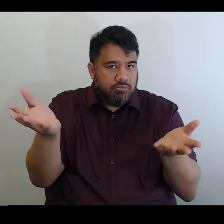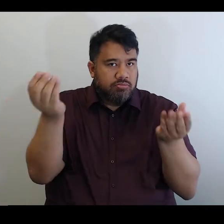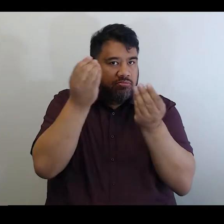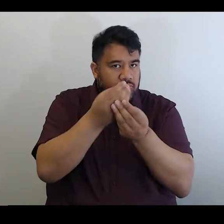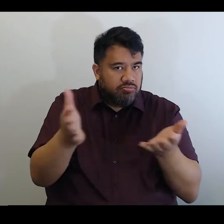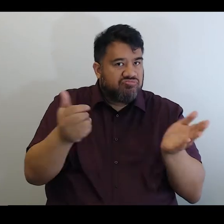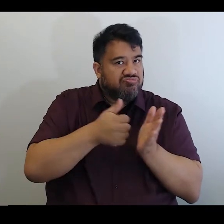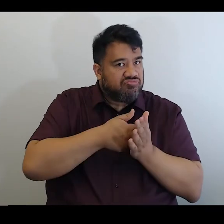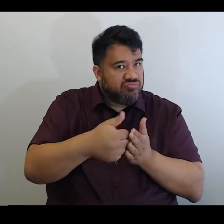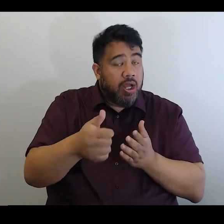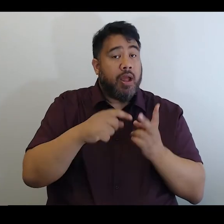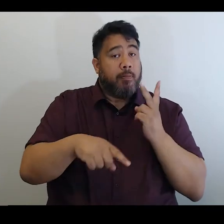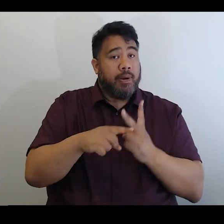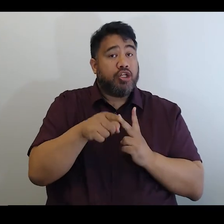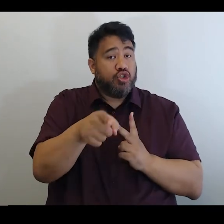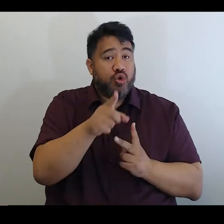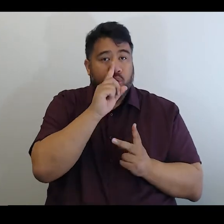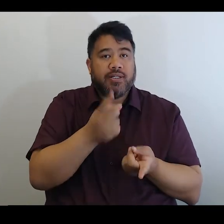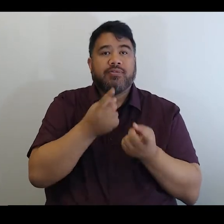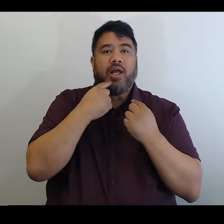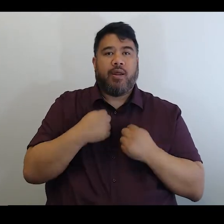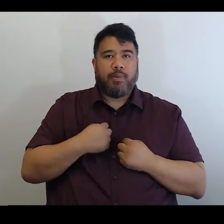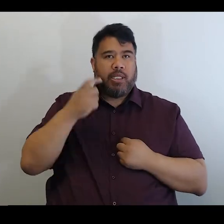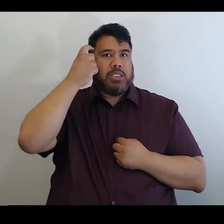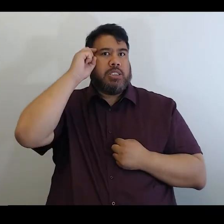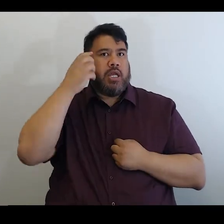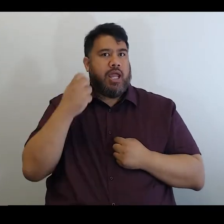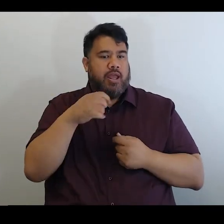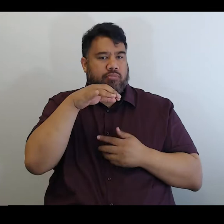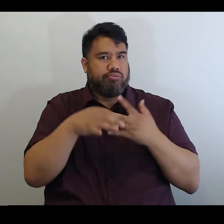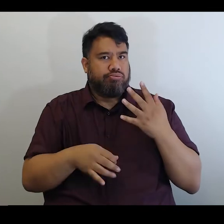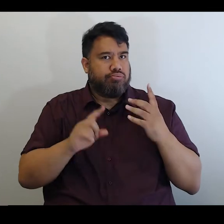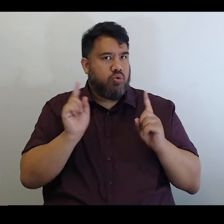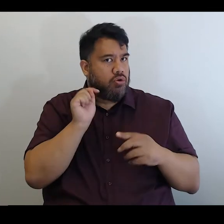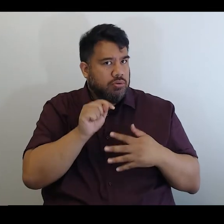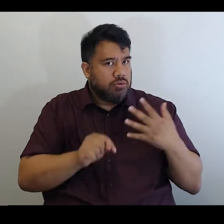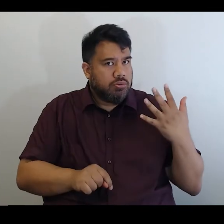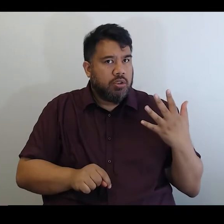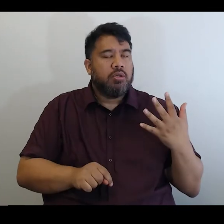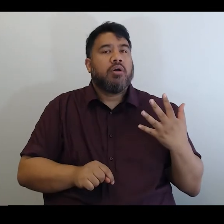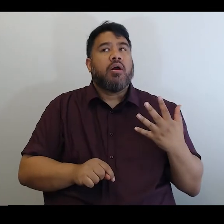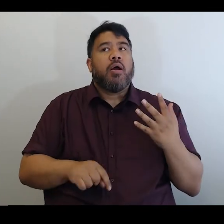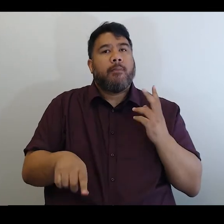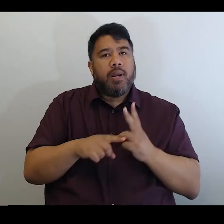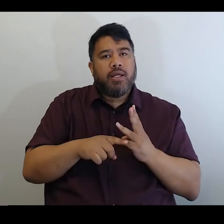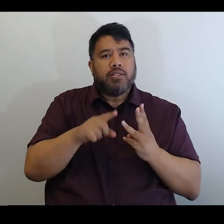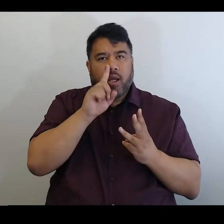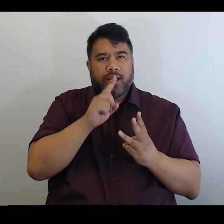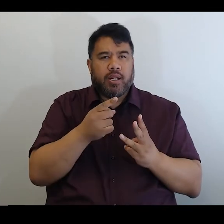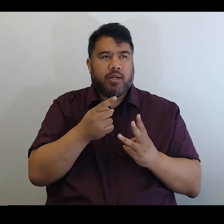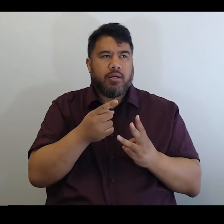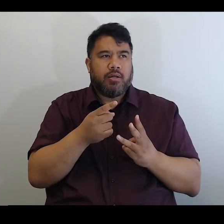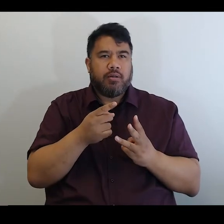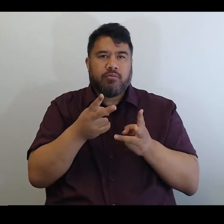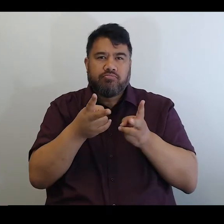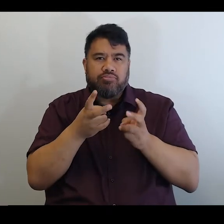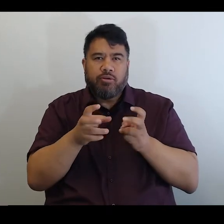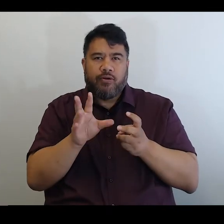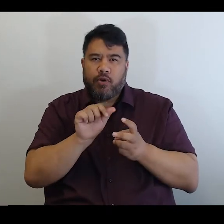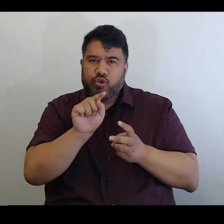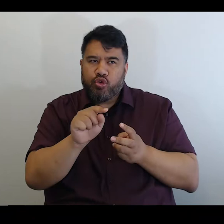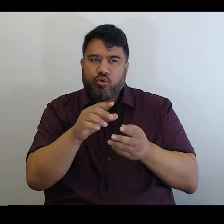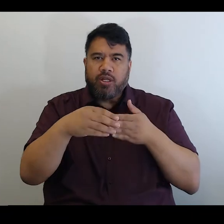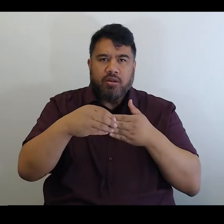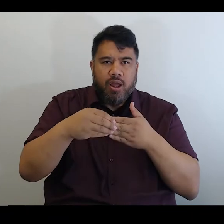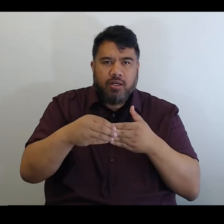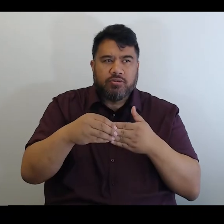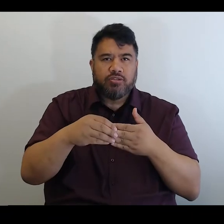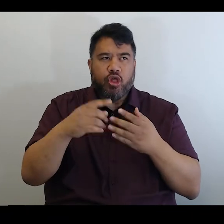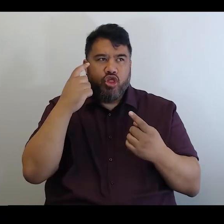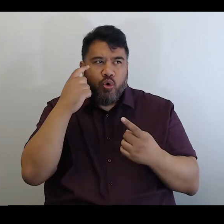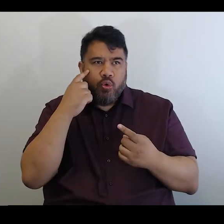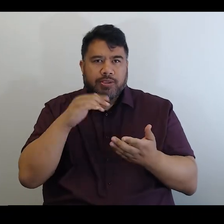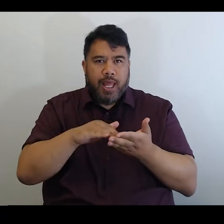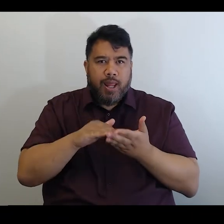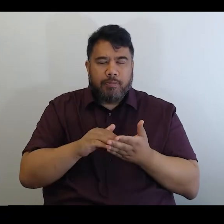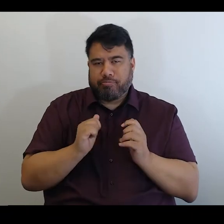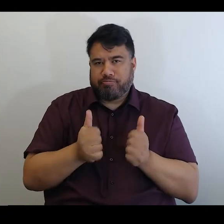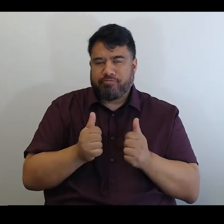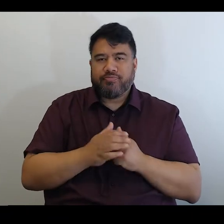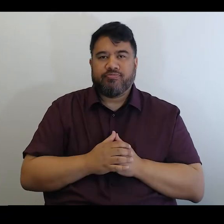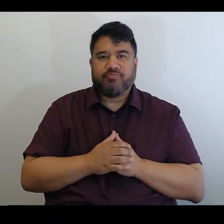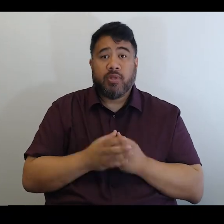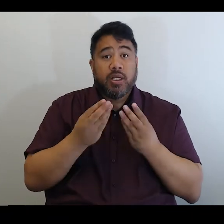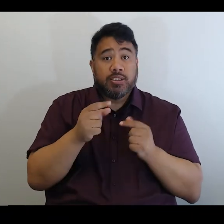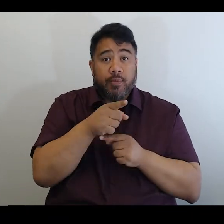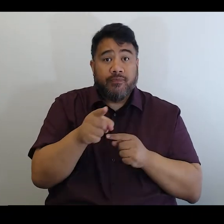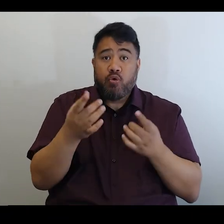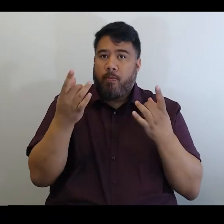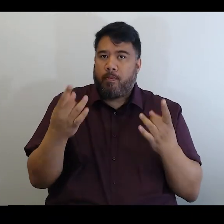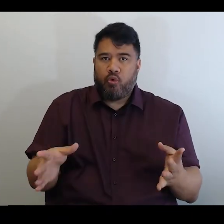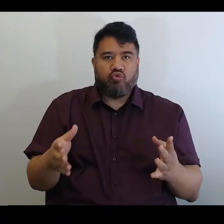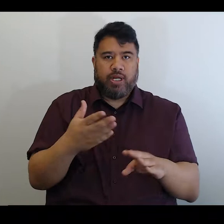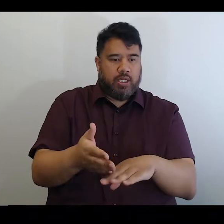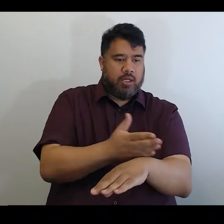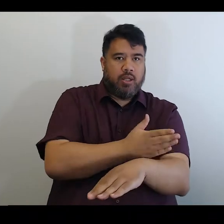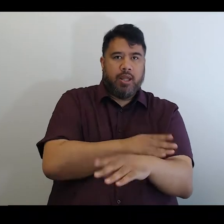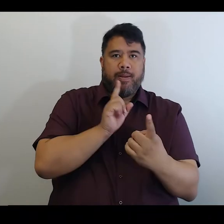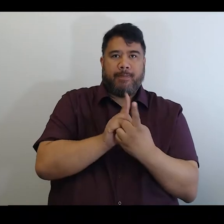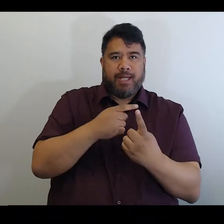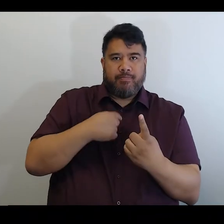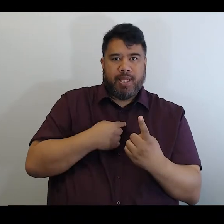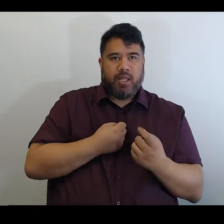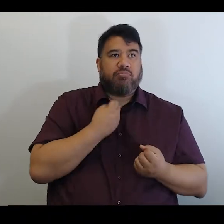What's concerning you and get your guidance and thoughts. A number of you have already made time to meet with me to share your experiences and hopes and frustrations.